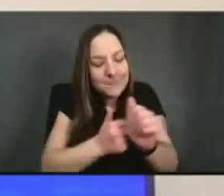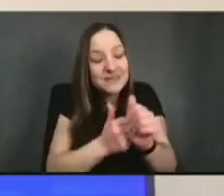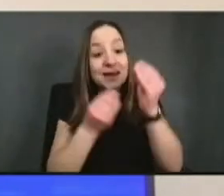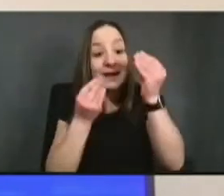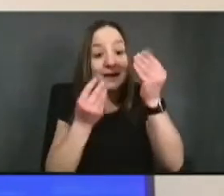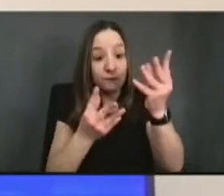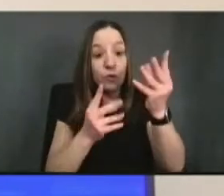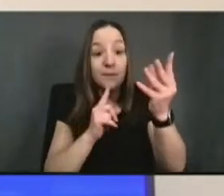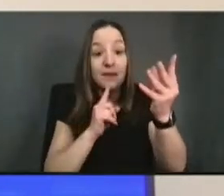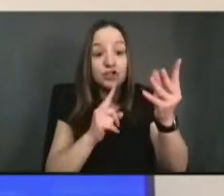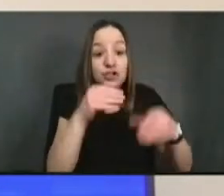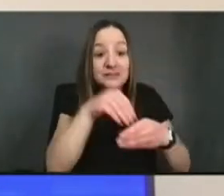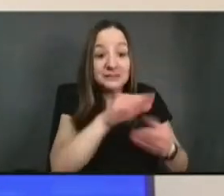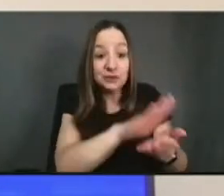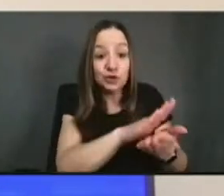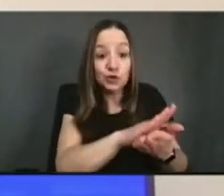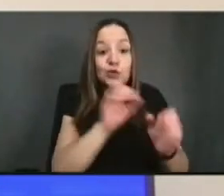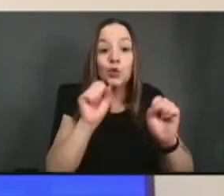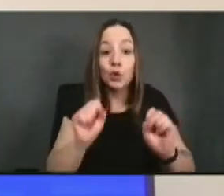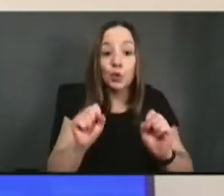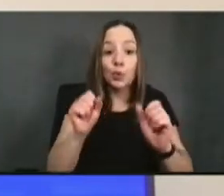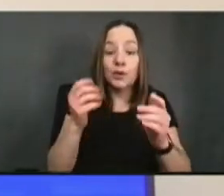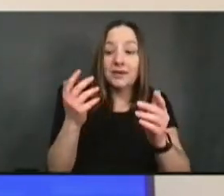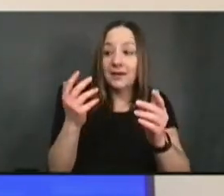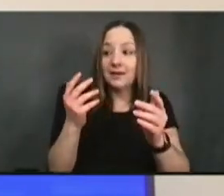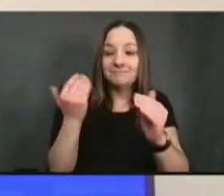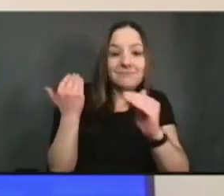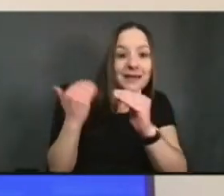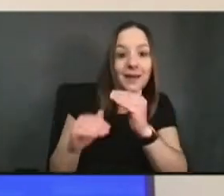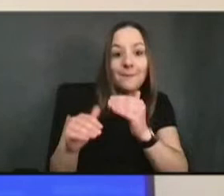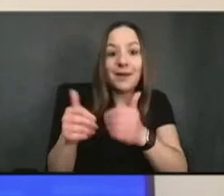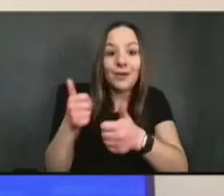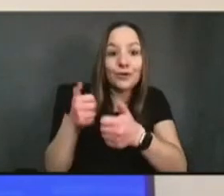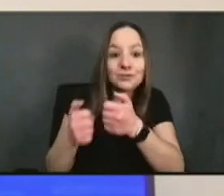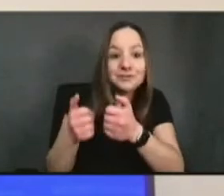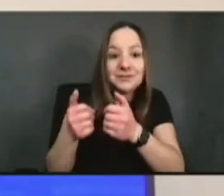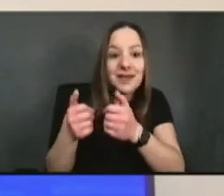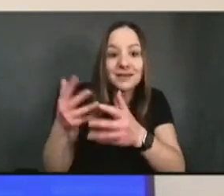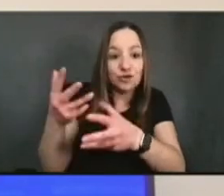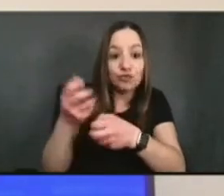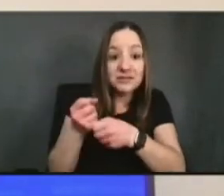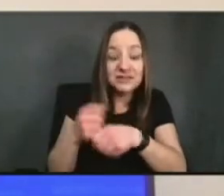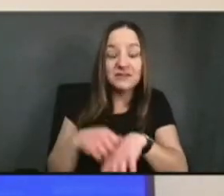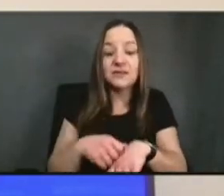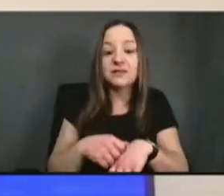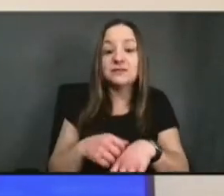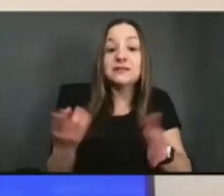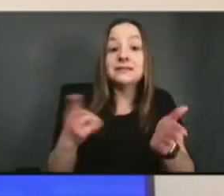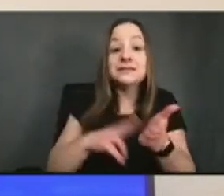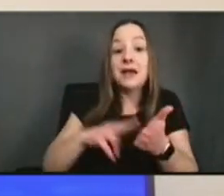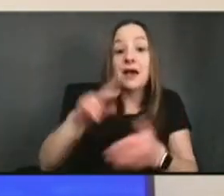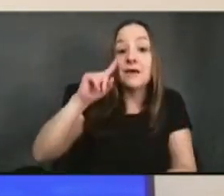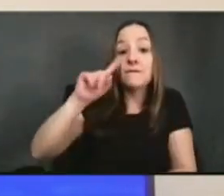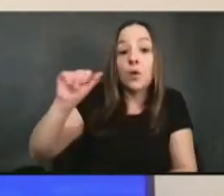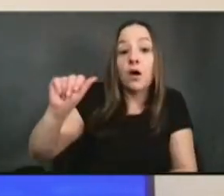that we have your most up to date information so that we can reach you with our emails and our texts. Those of you in the